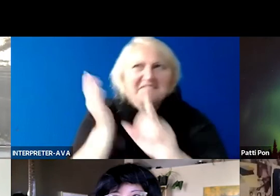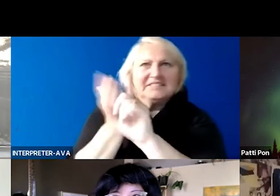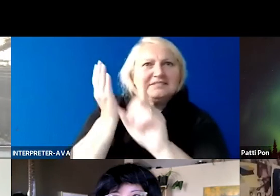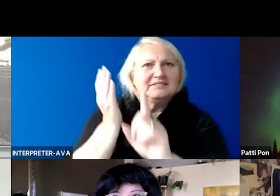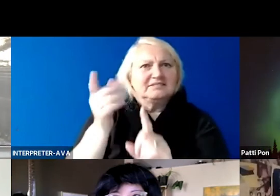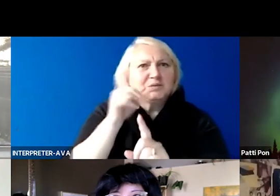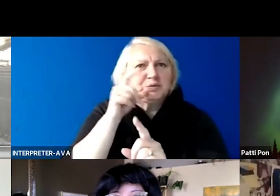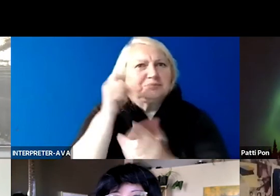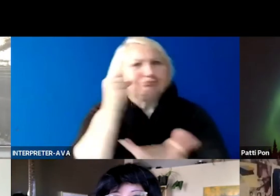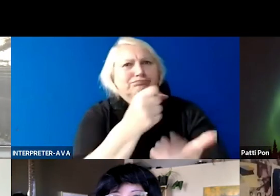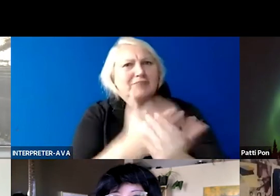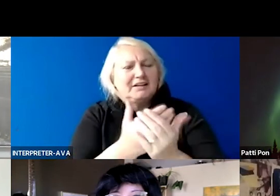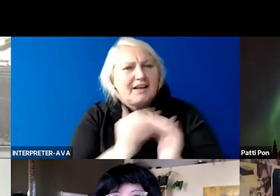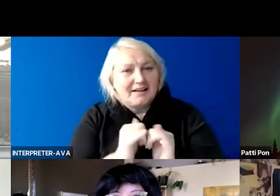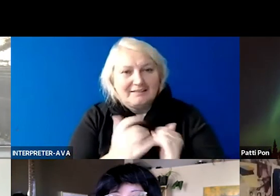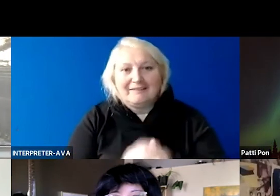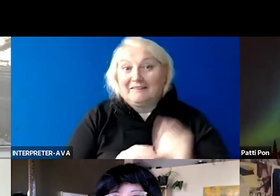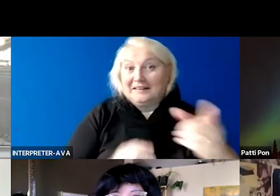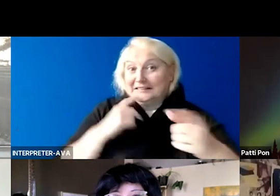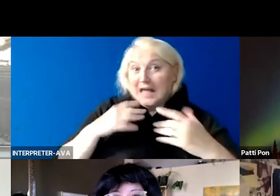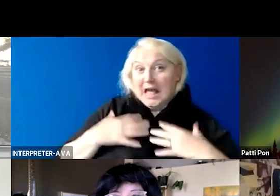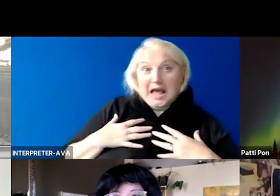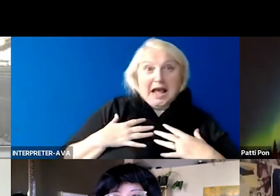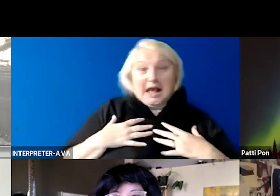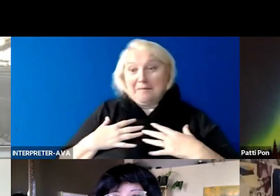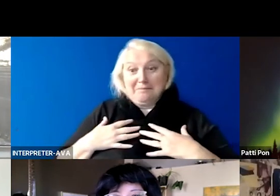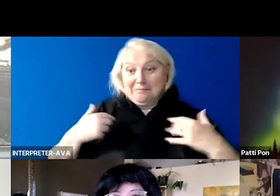If anyone wants to take that on, I was not directly involved with that. So